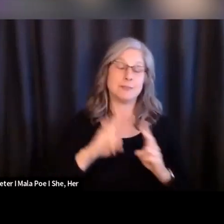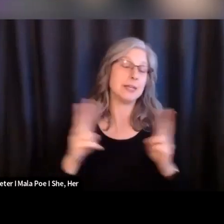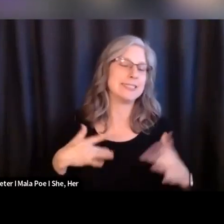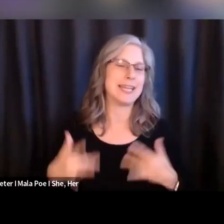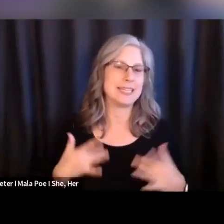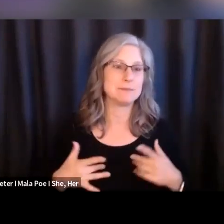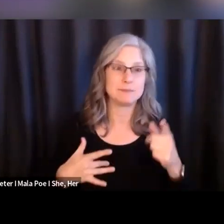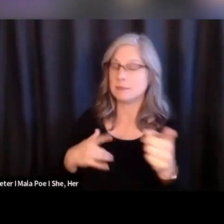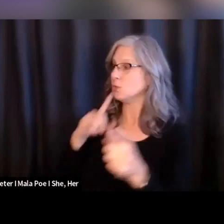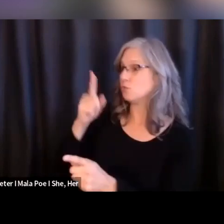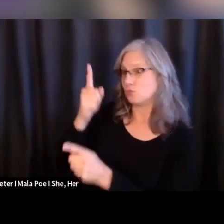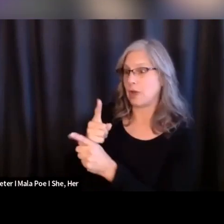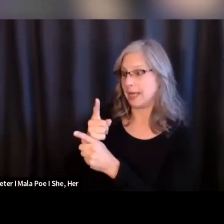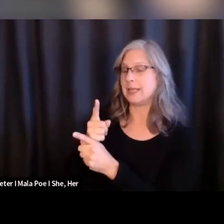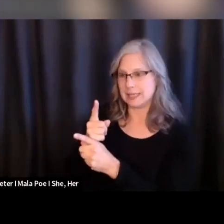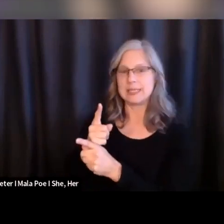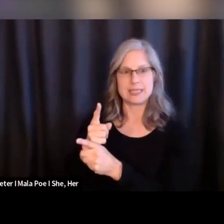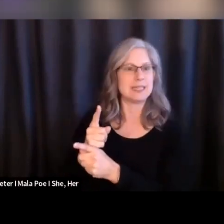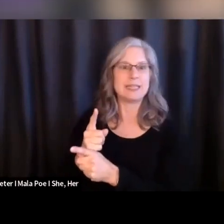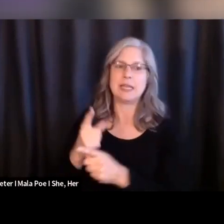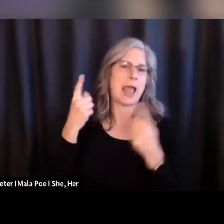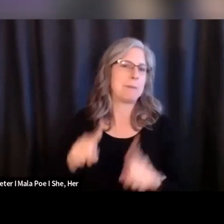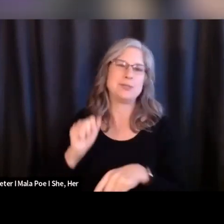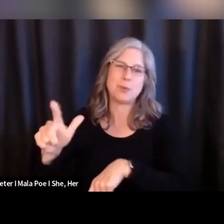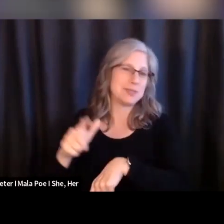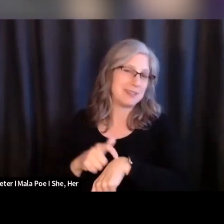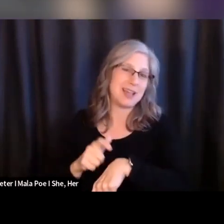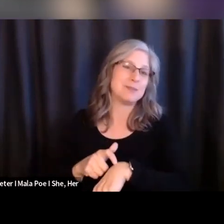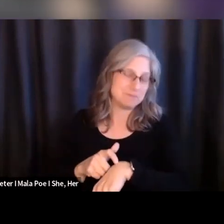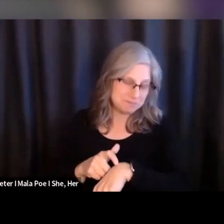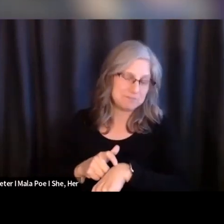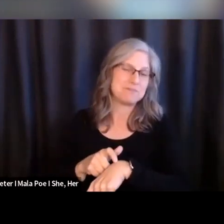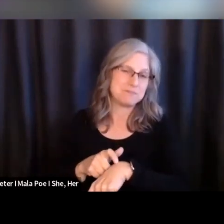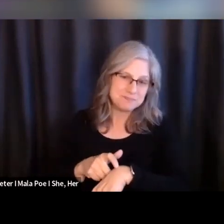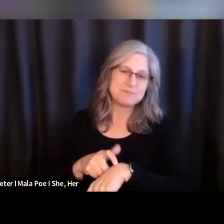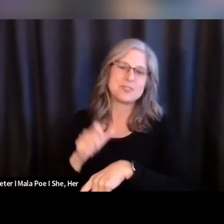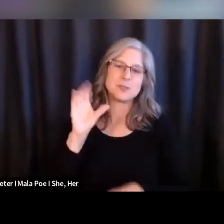That's absolutely right. This comes out all the time, actually, and so arguments